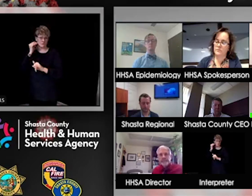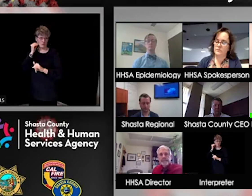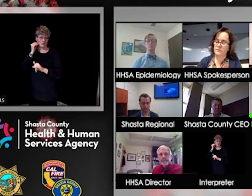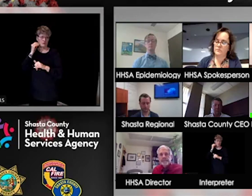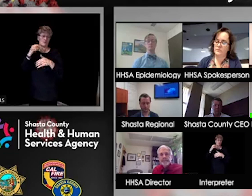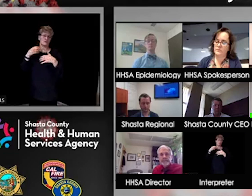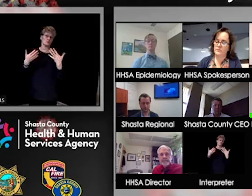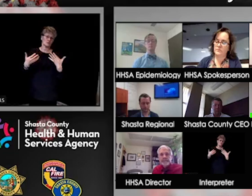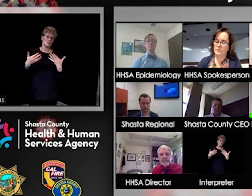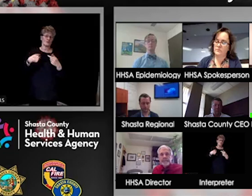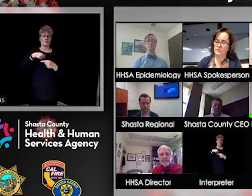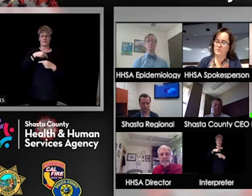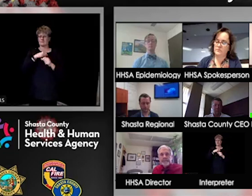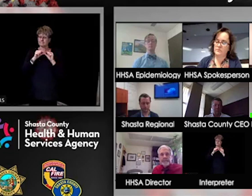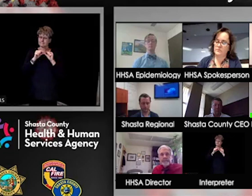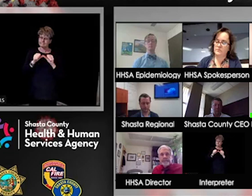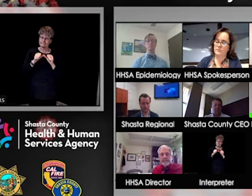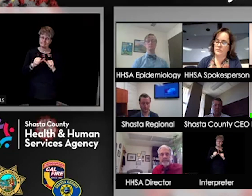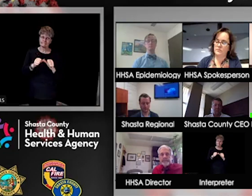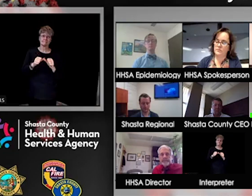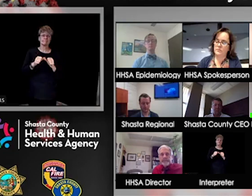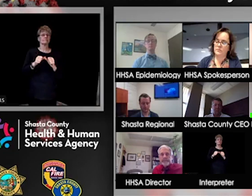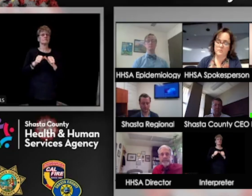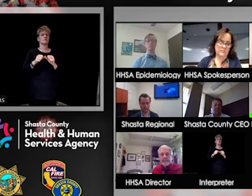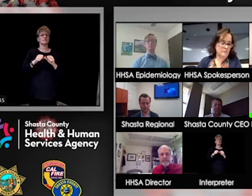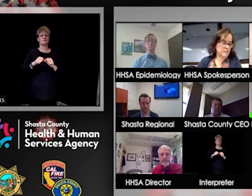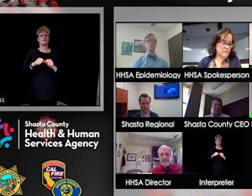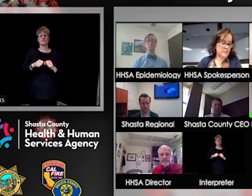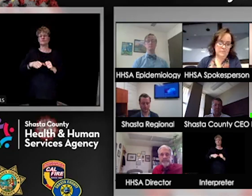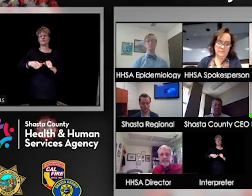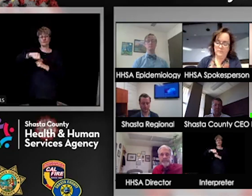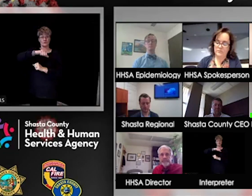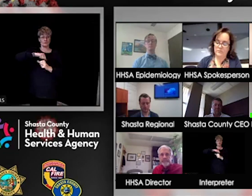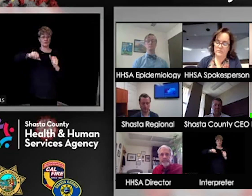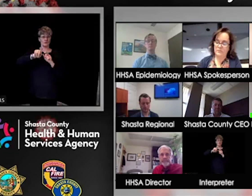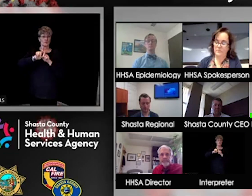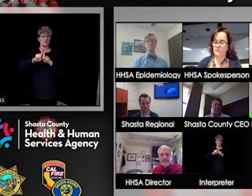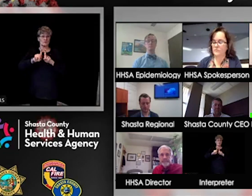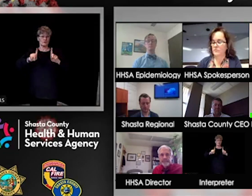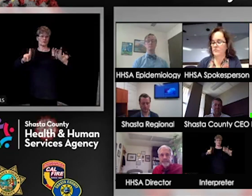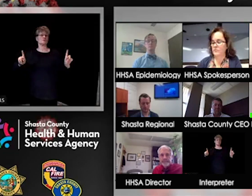to continue the physical distancing practices that have been in place and consider other